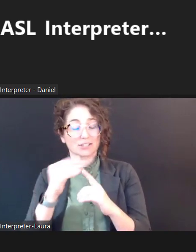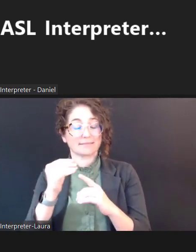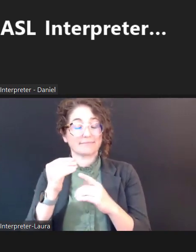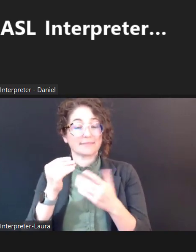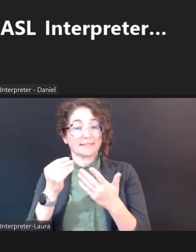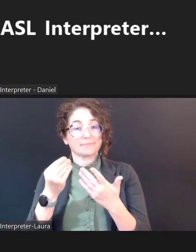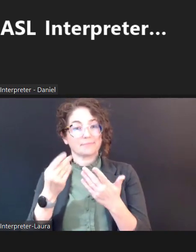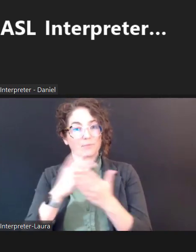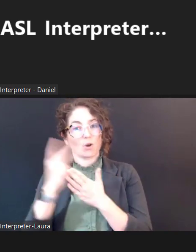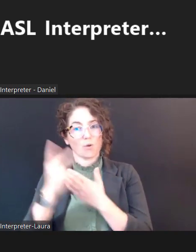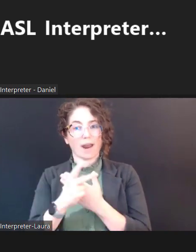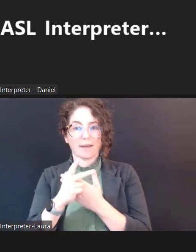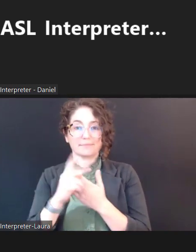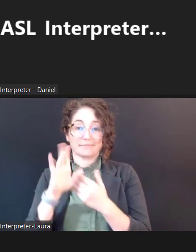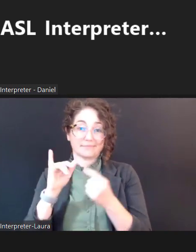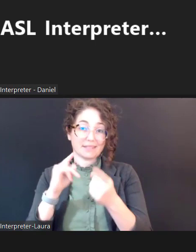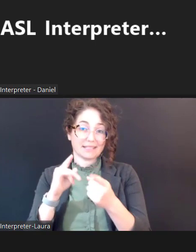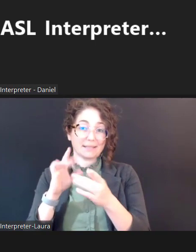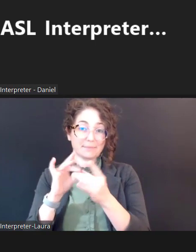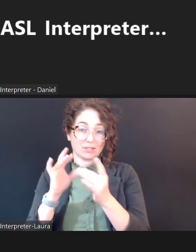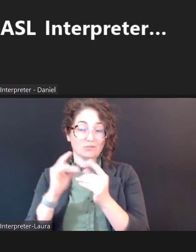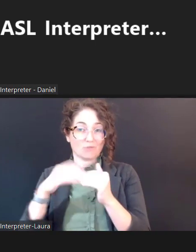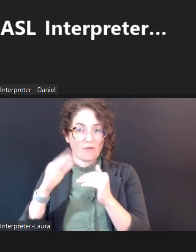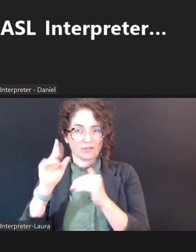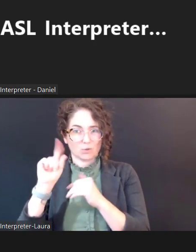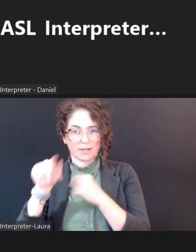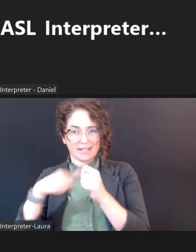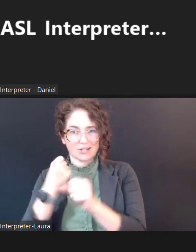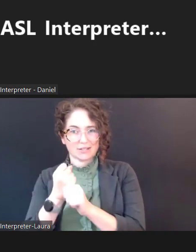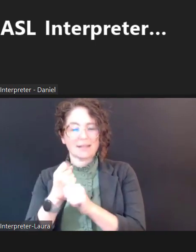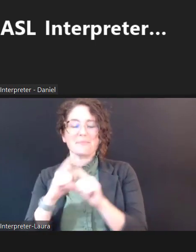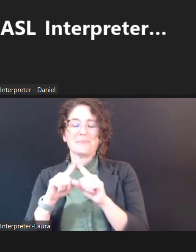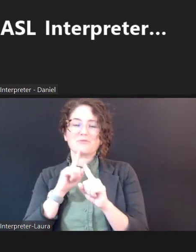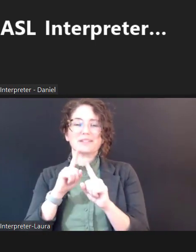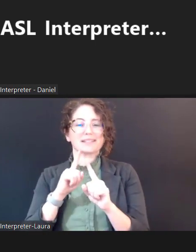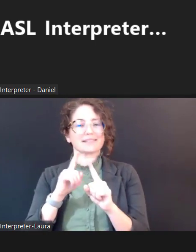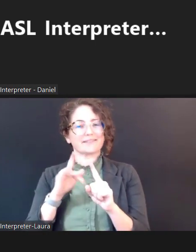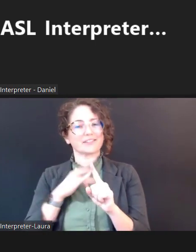We're always encouraged, just like we are today by the huge